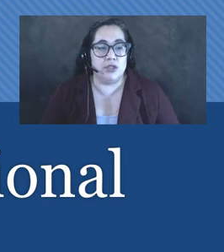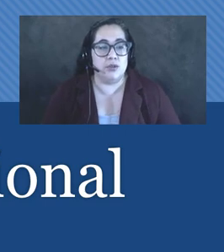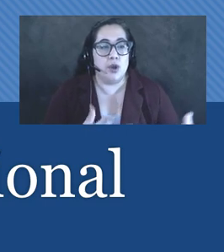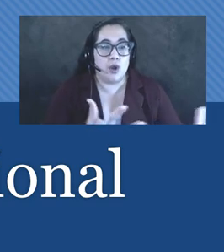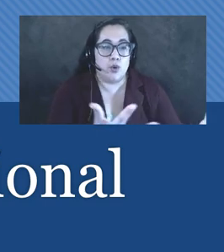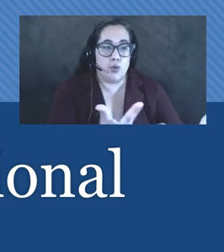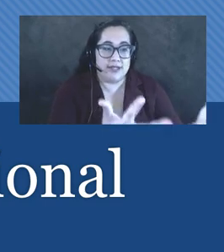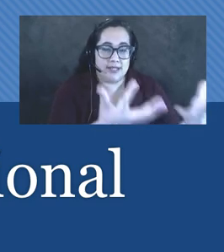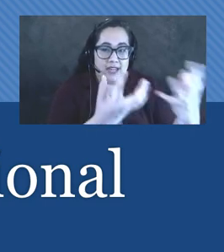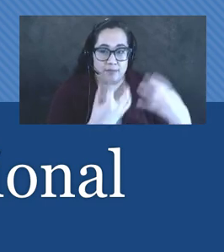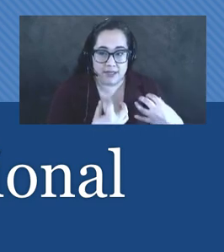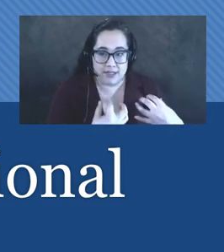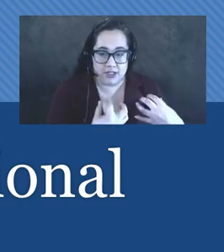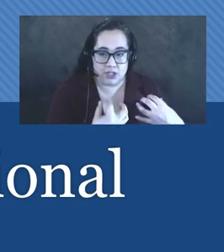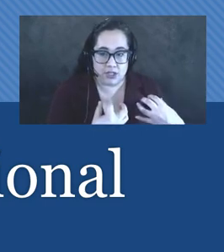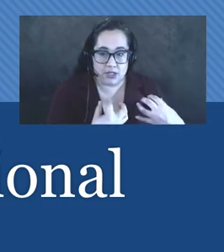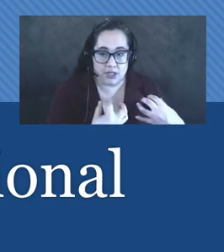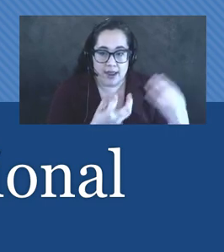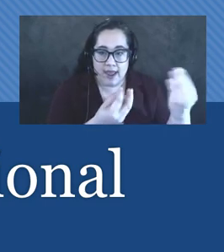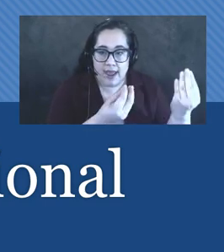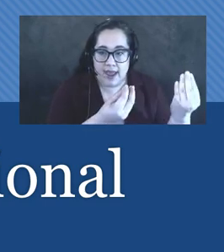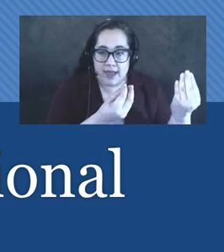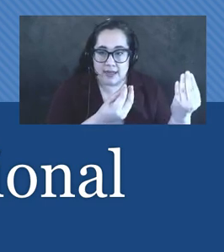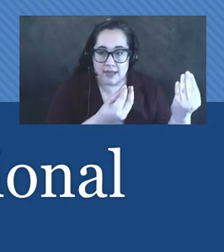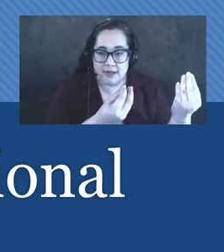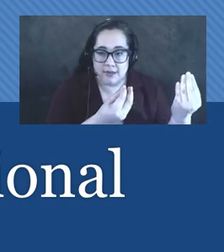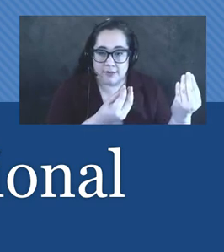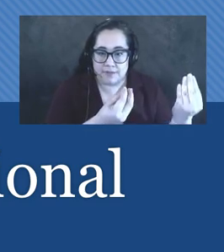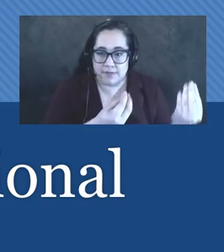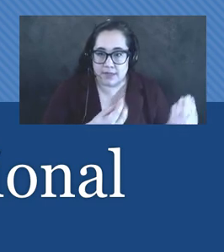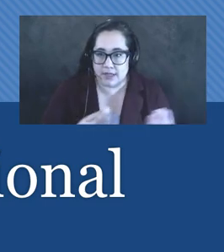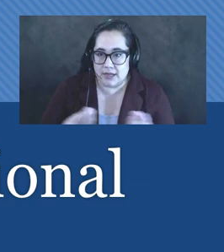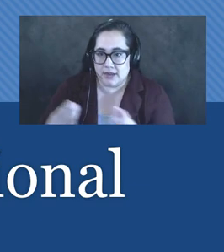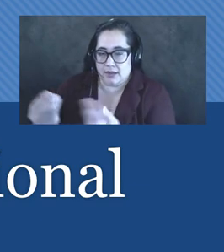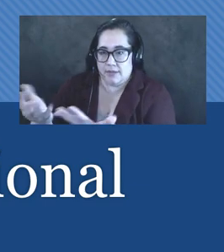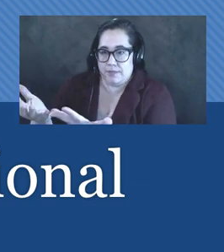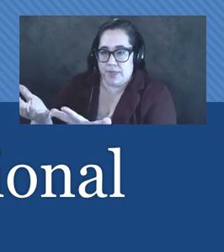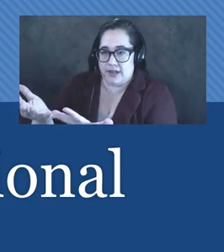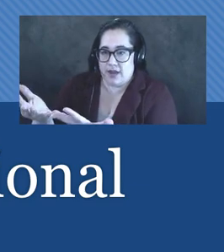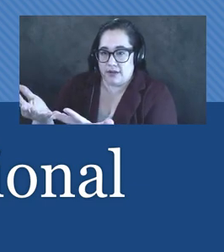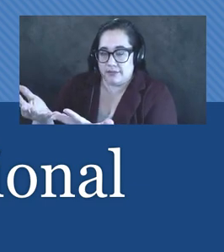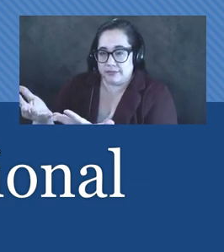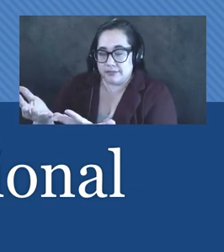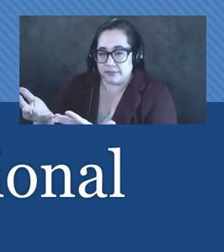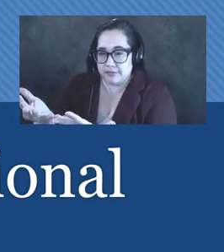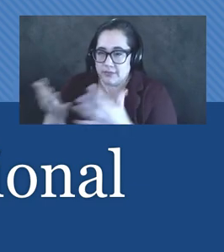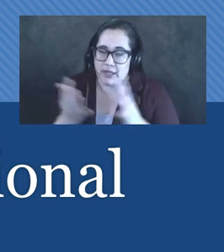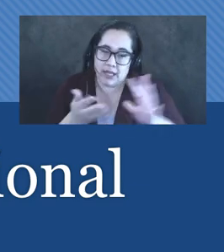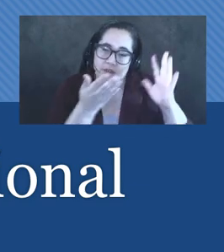to receive a message. And Pass it on. If you